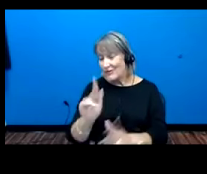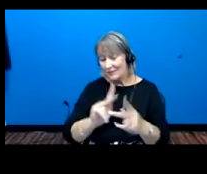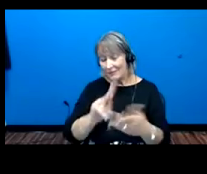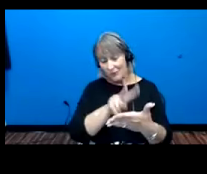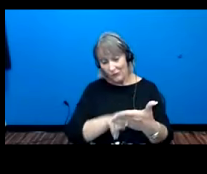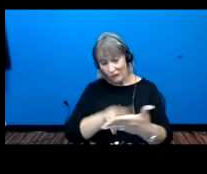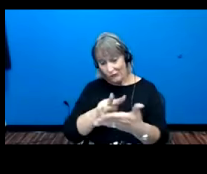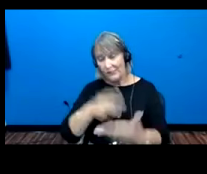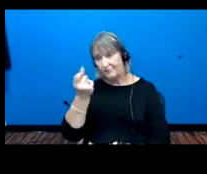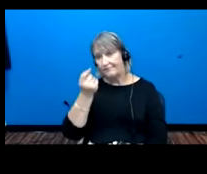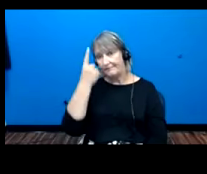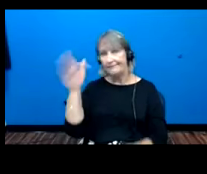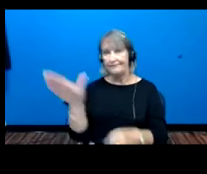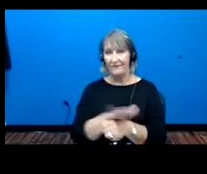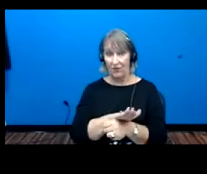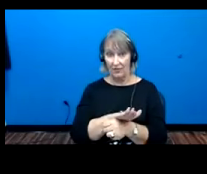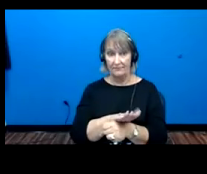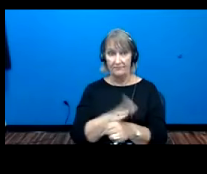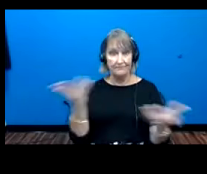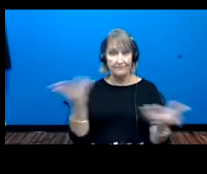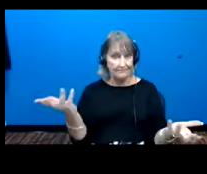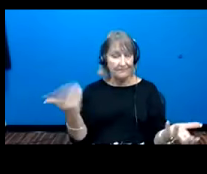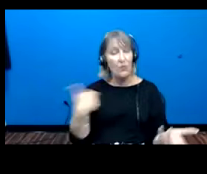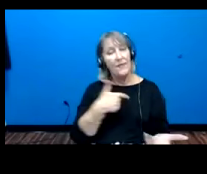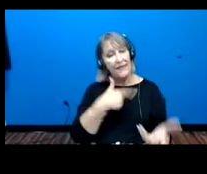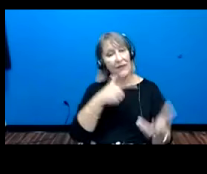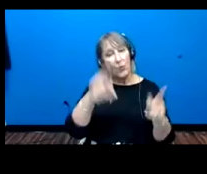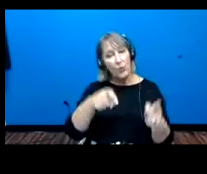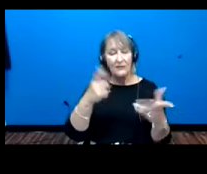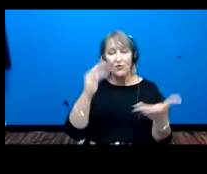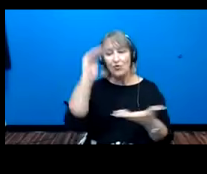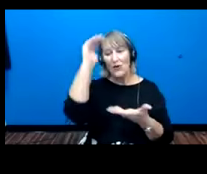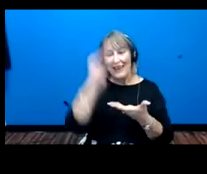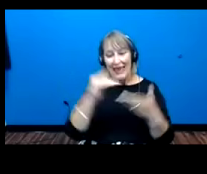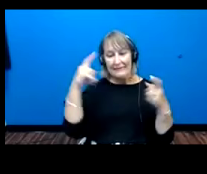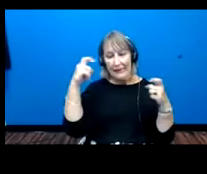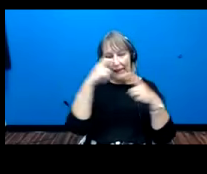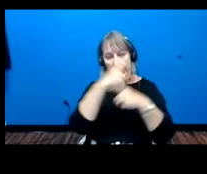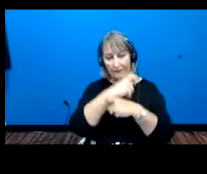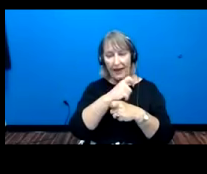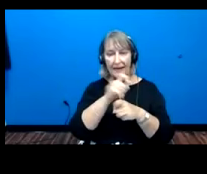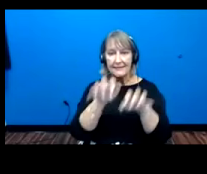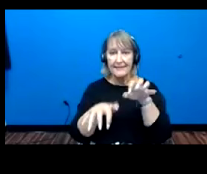So developing the guidelines, right, for minimized tax complexity, our goal was big and ambitious,